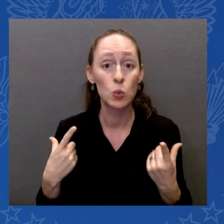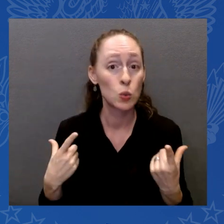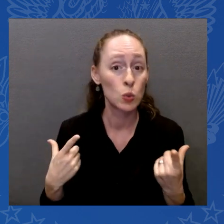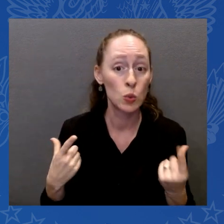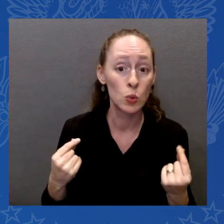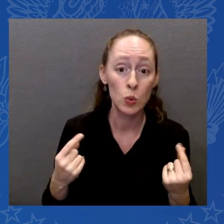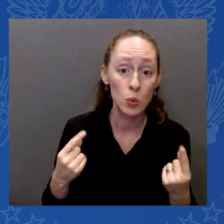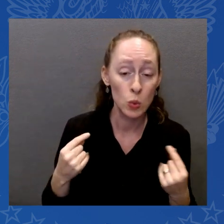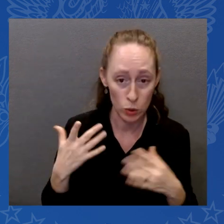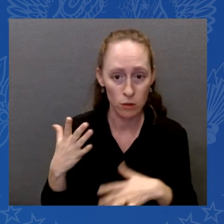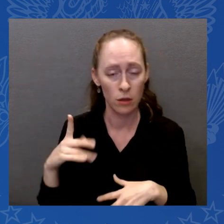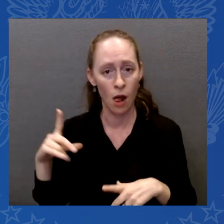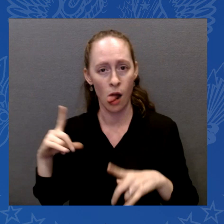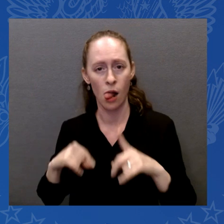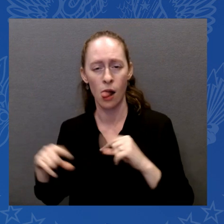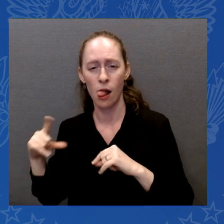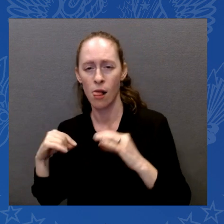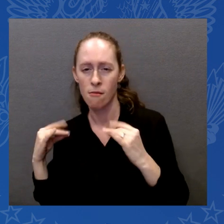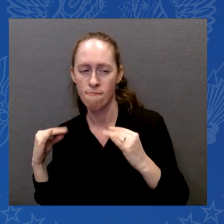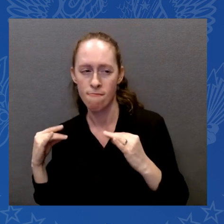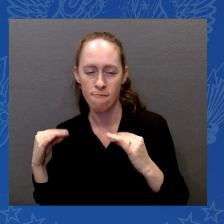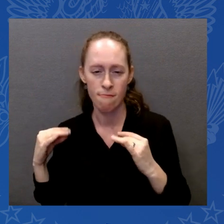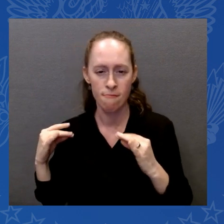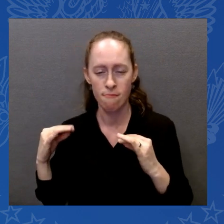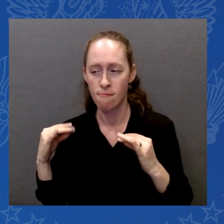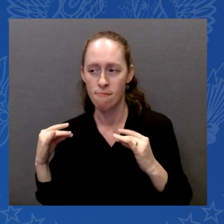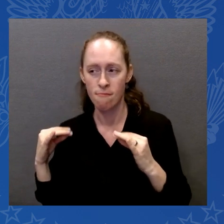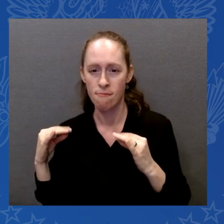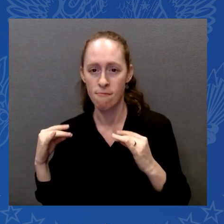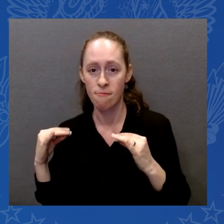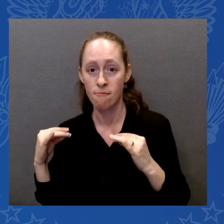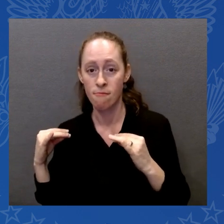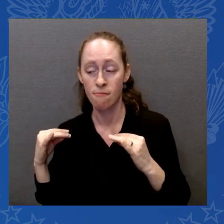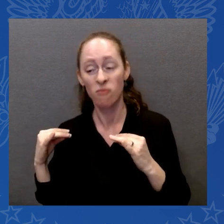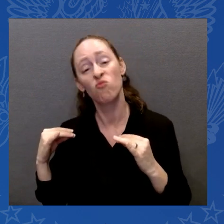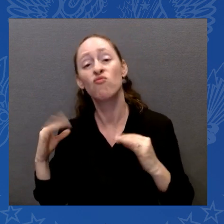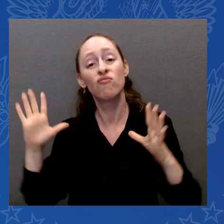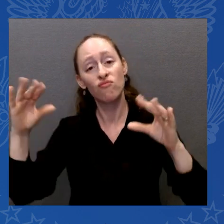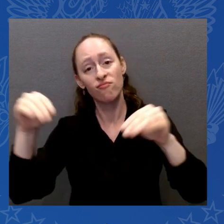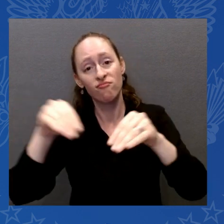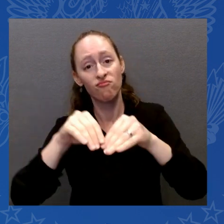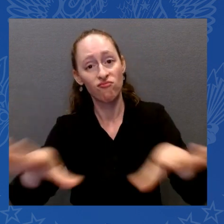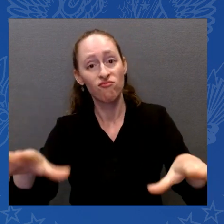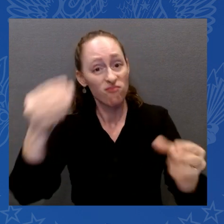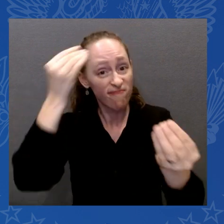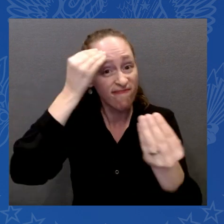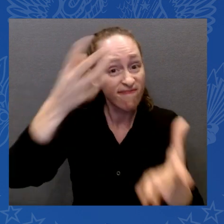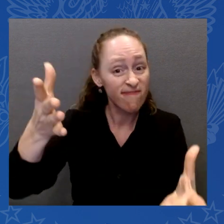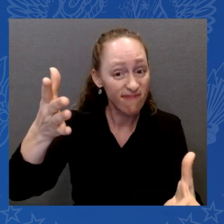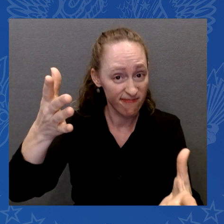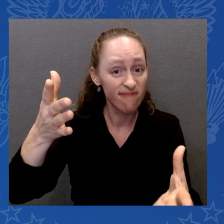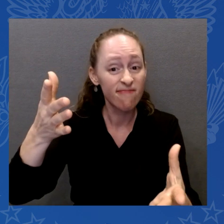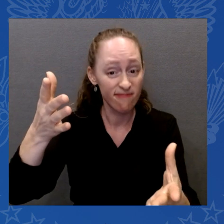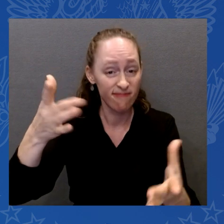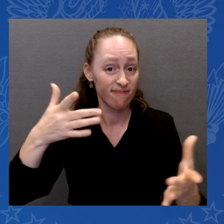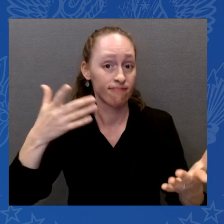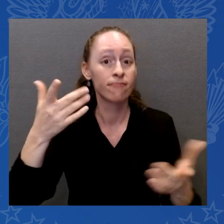such as access to contraception and same-sex marriage, marriage equality.